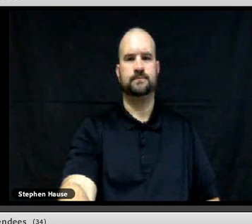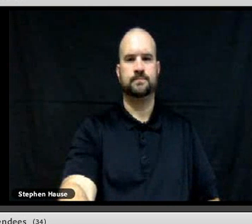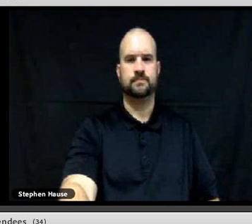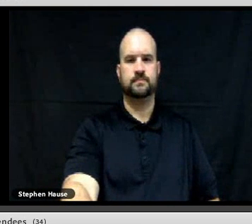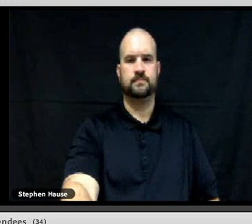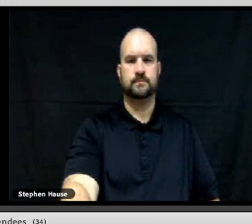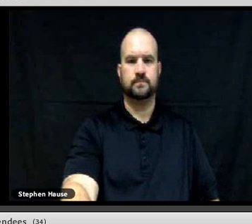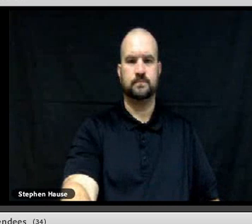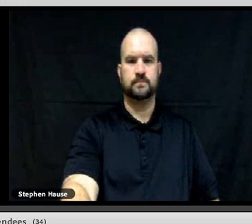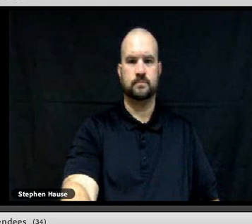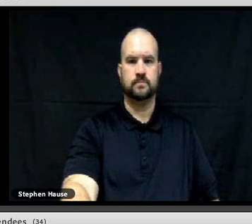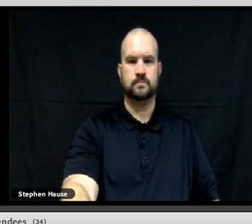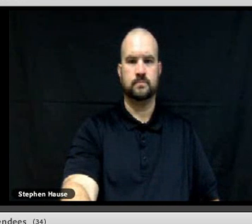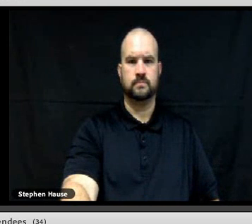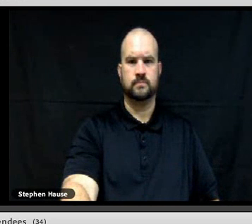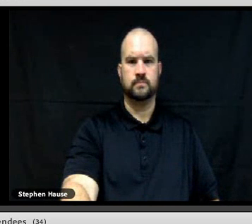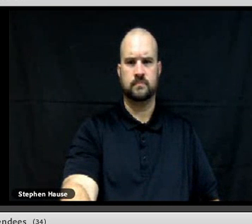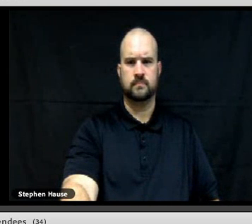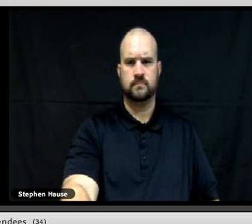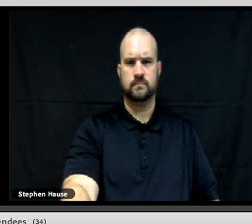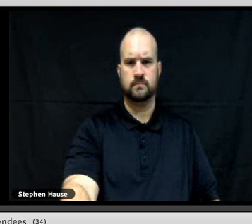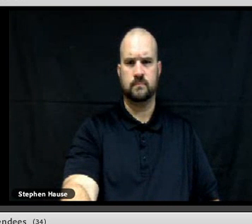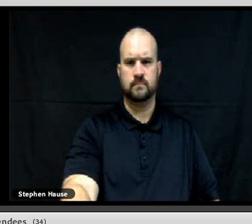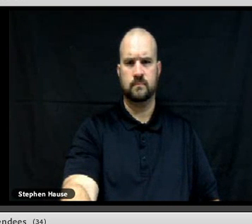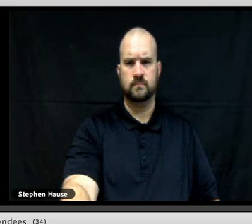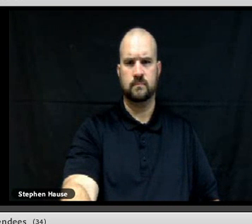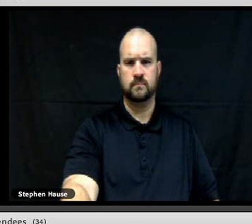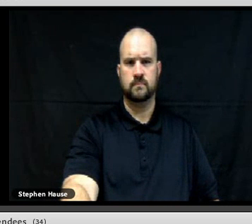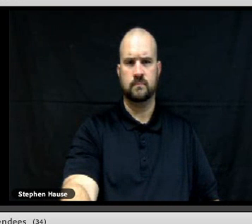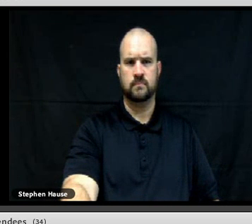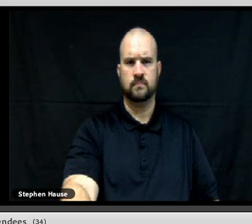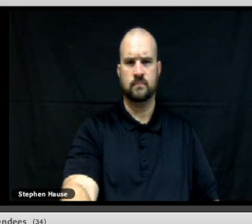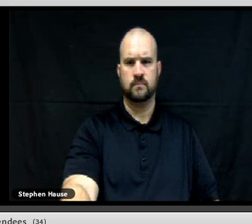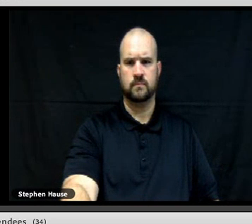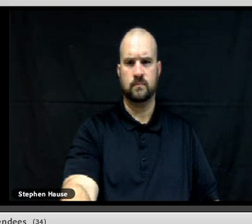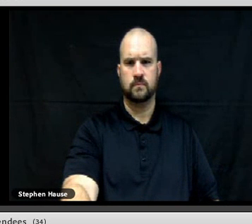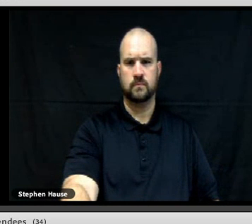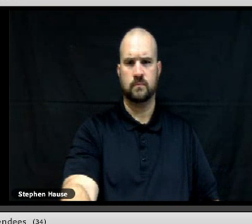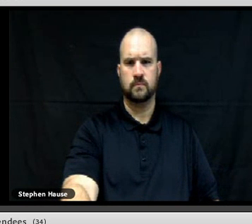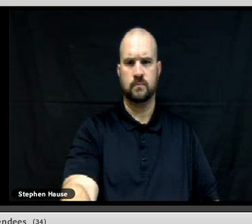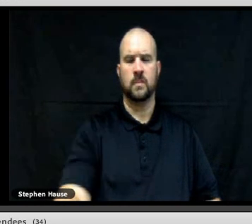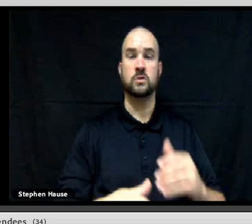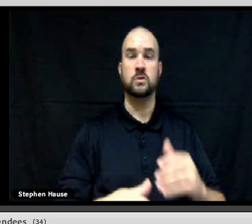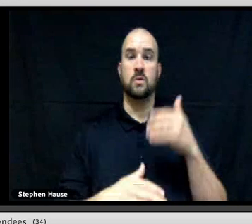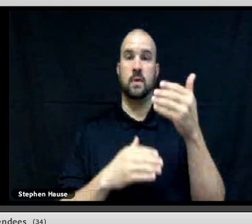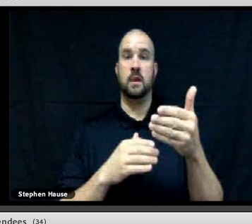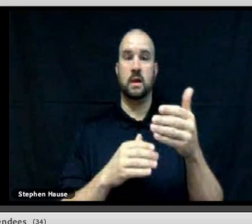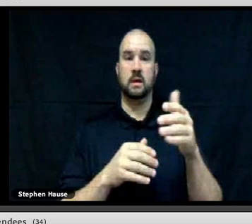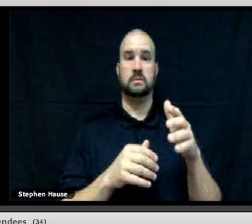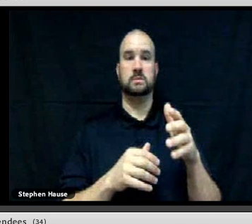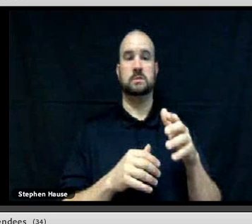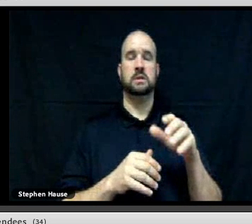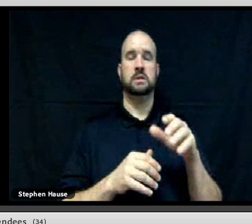So, the next, um, basic area for shareable metadata is coherence and context. So, a shareable metadata record